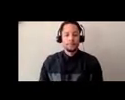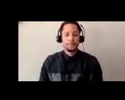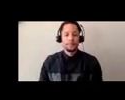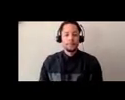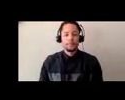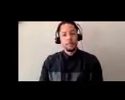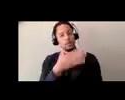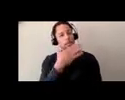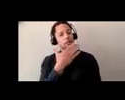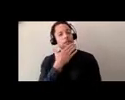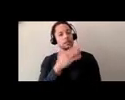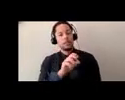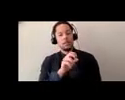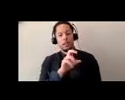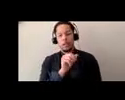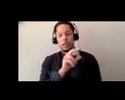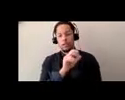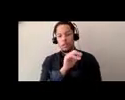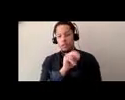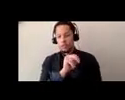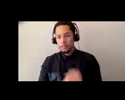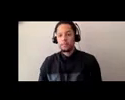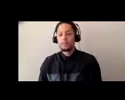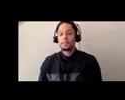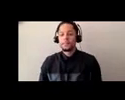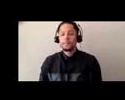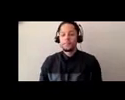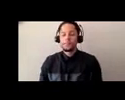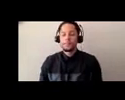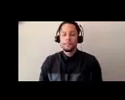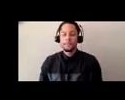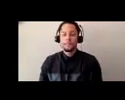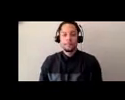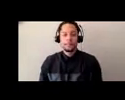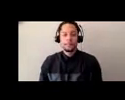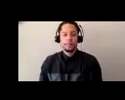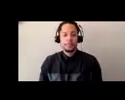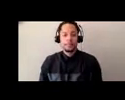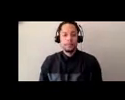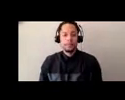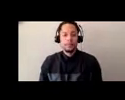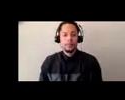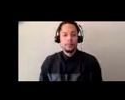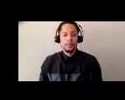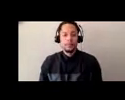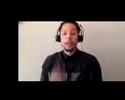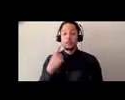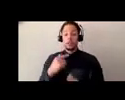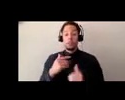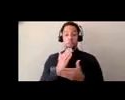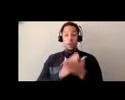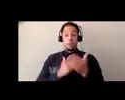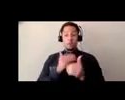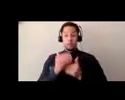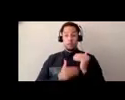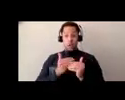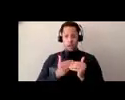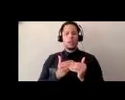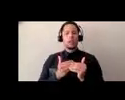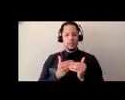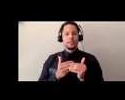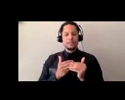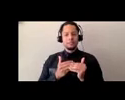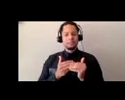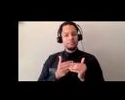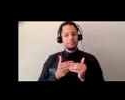I mean, part of this -- part of the process will be about engaging and who do we need